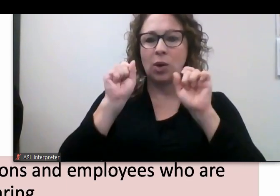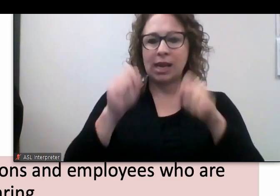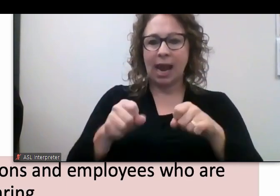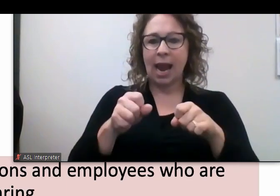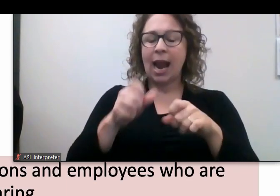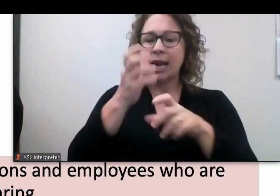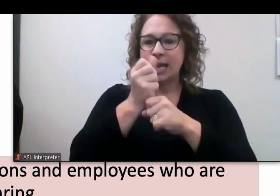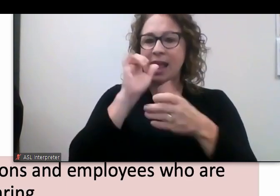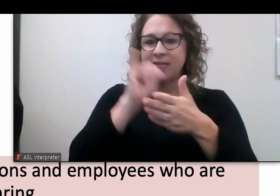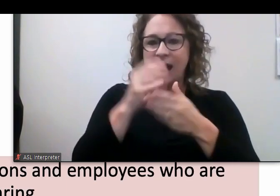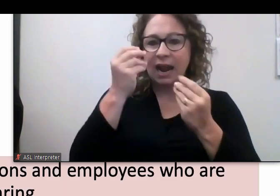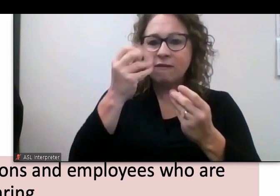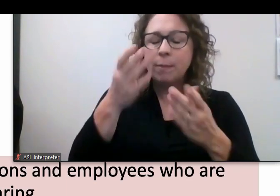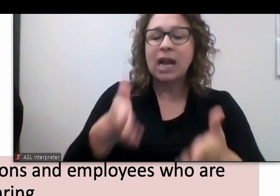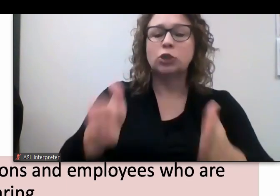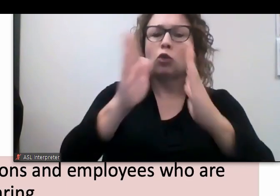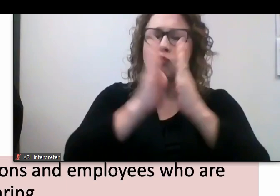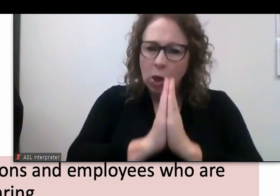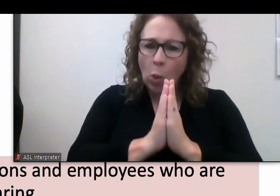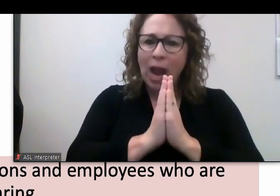make a request or ask questions.